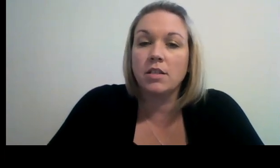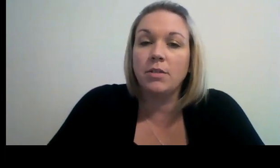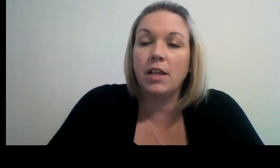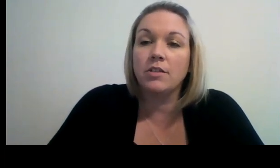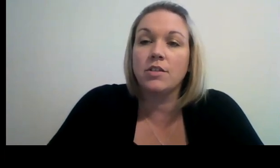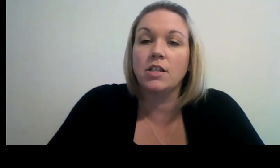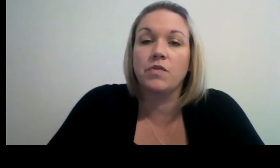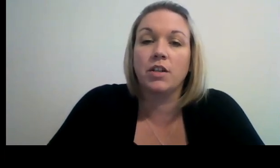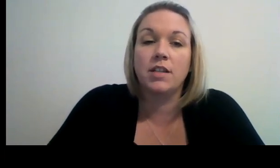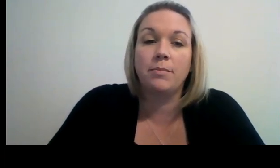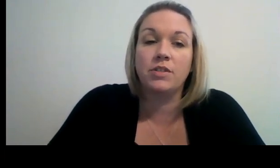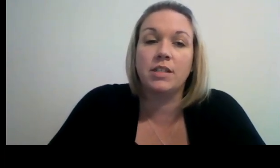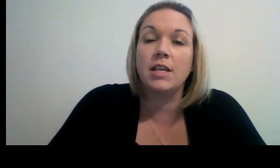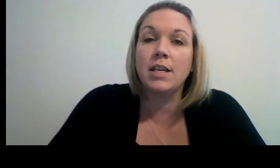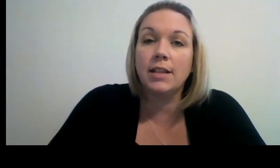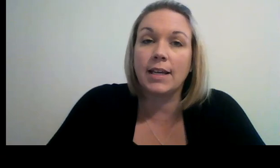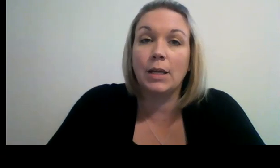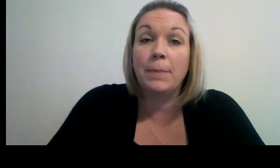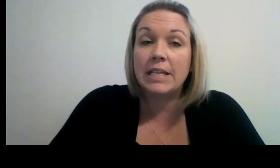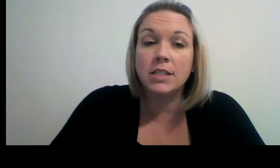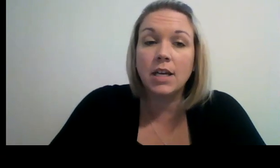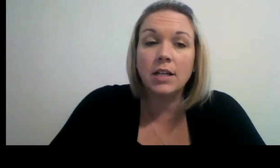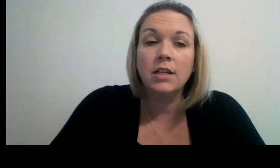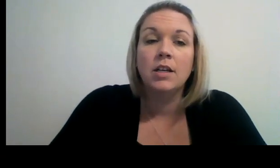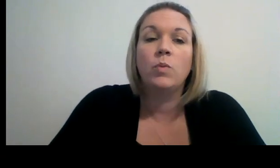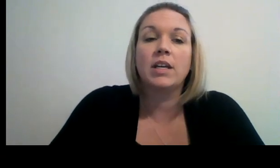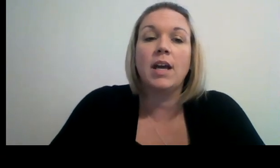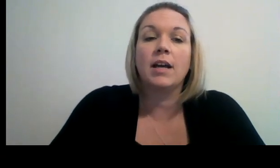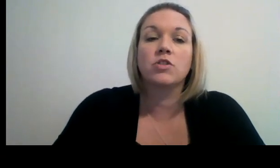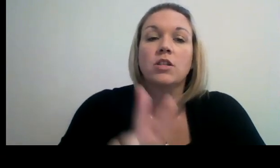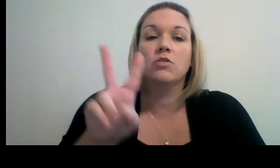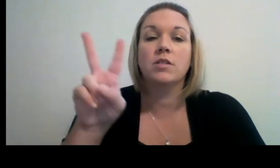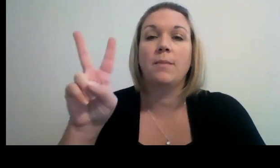double letters is for a double z like in pizza, we can actually use a